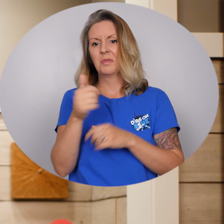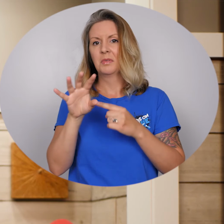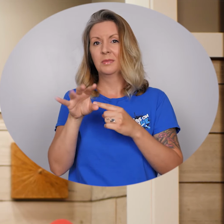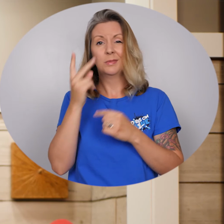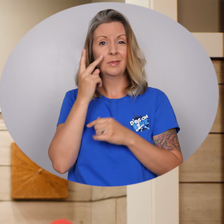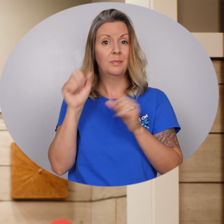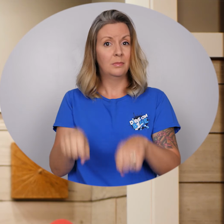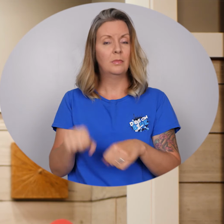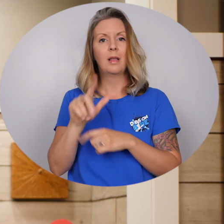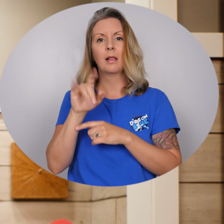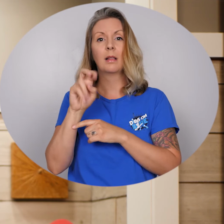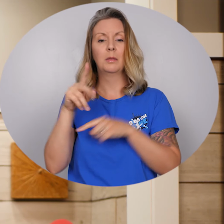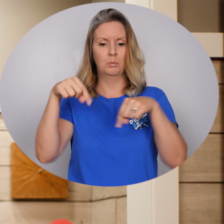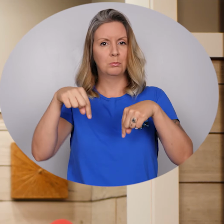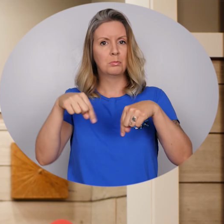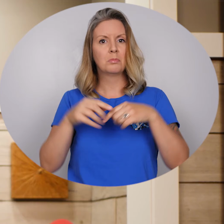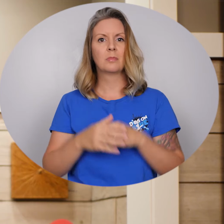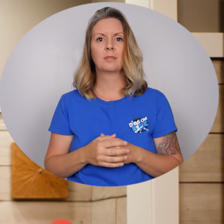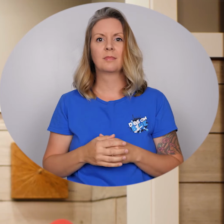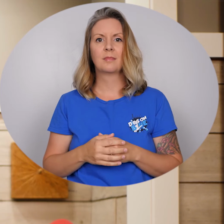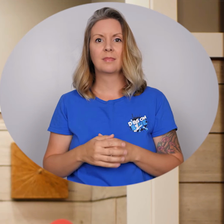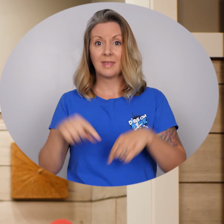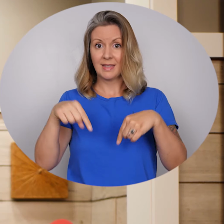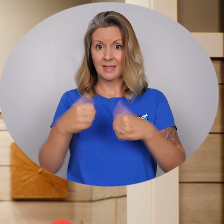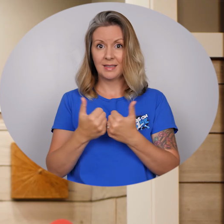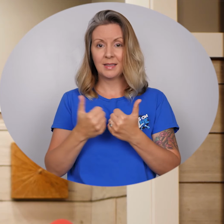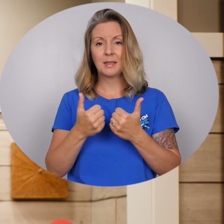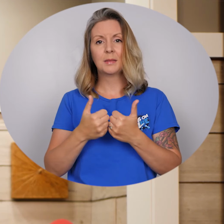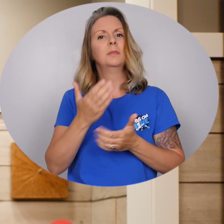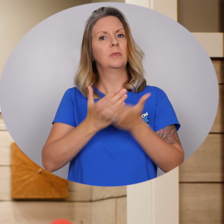a tutorial video for, which you’ll find linked in the description below, but “this”